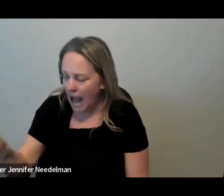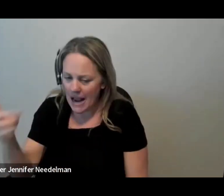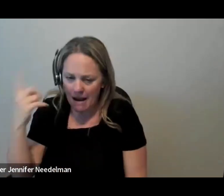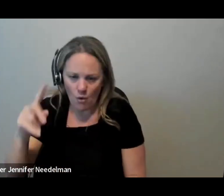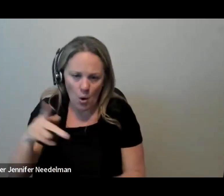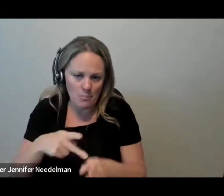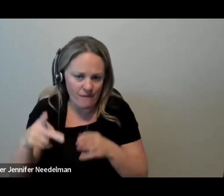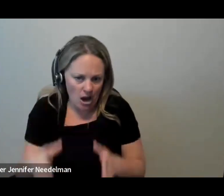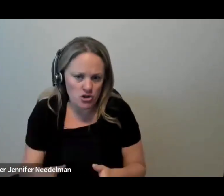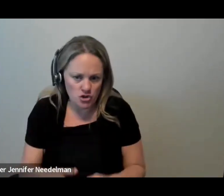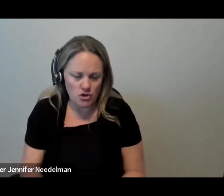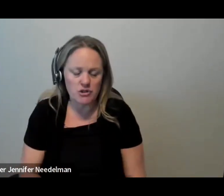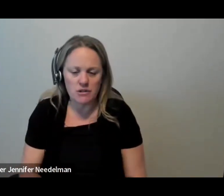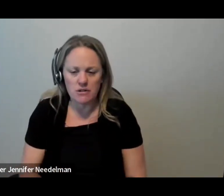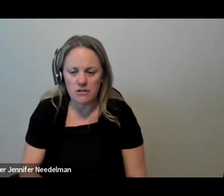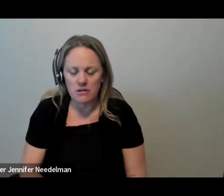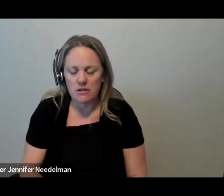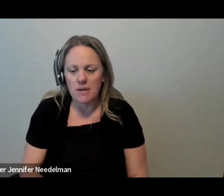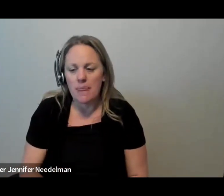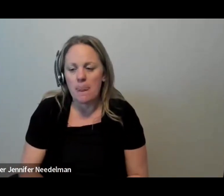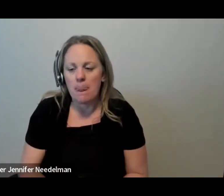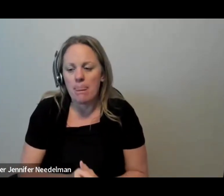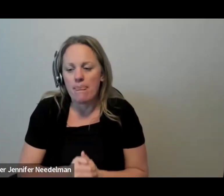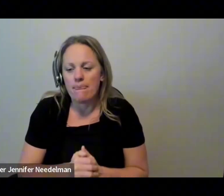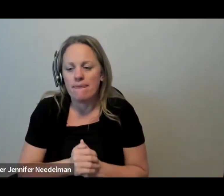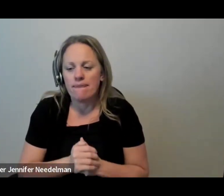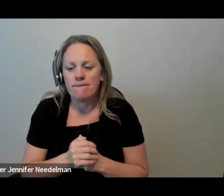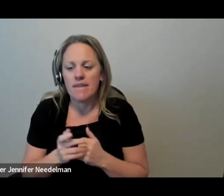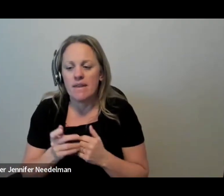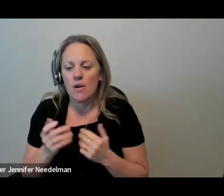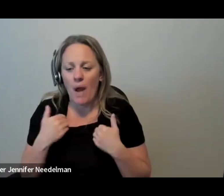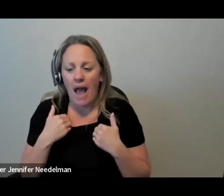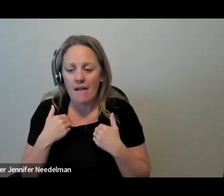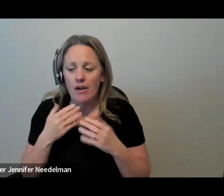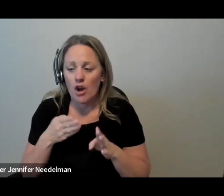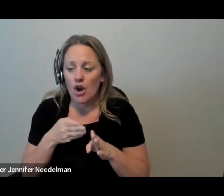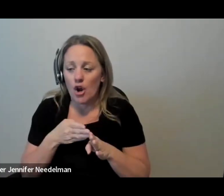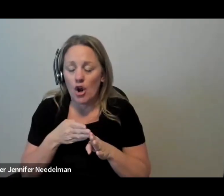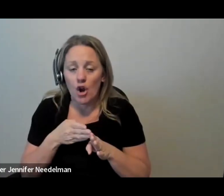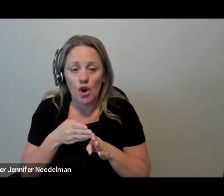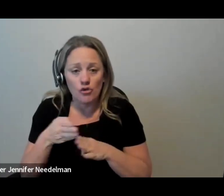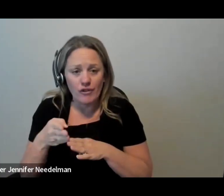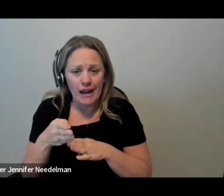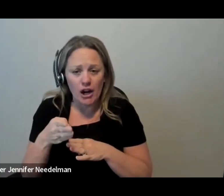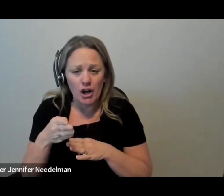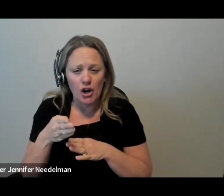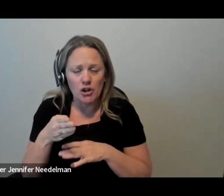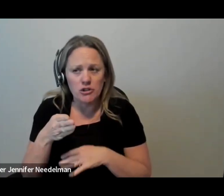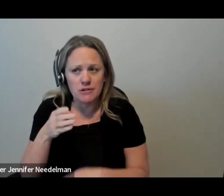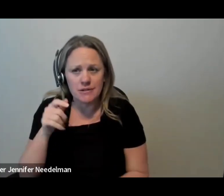for five years or more. You know, there's, we have a careers.salesforce.com website